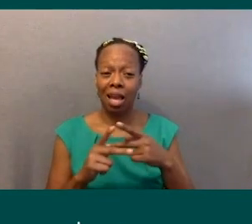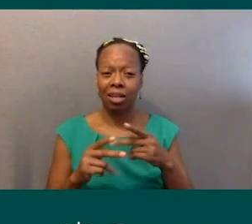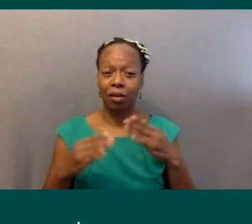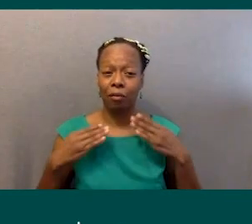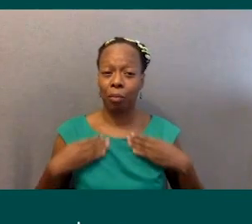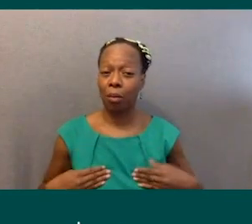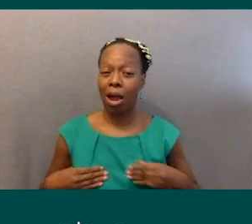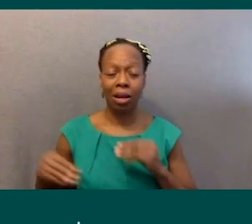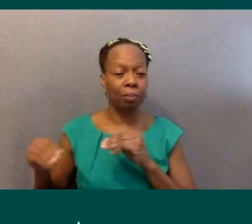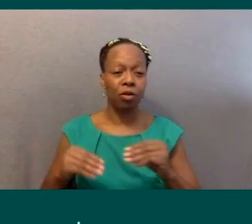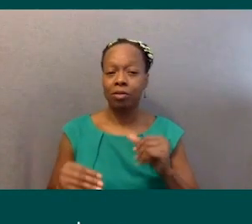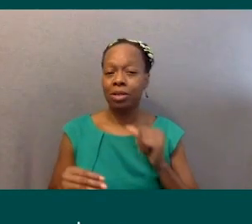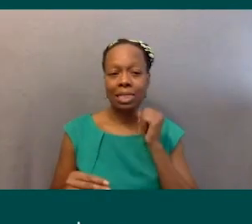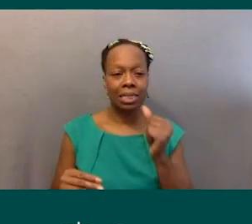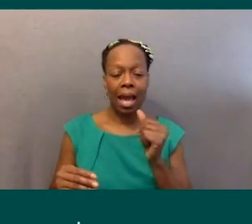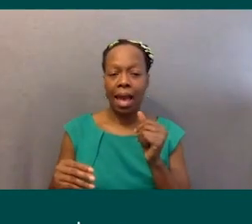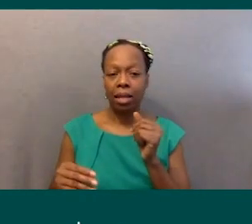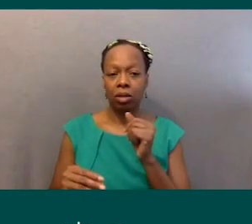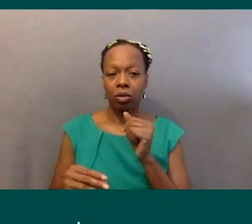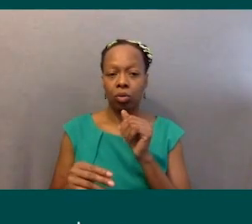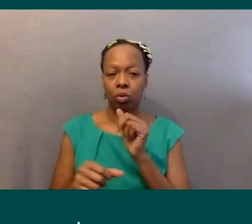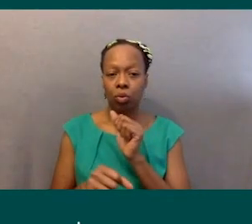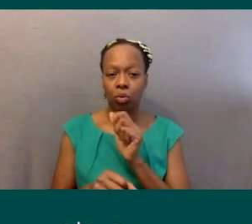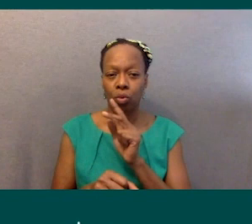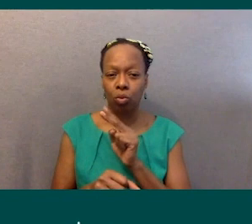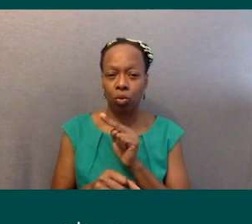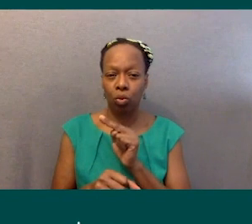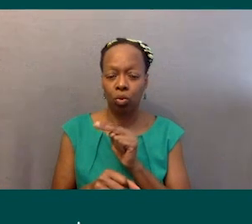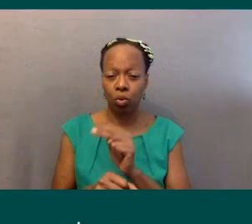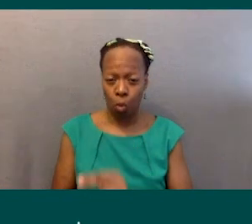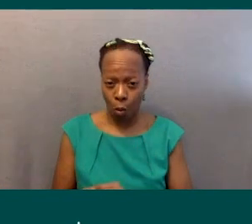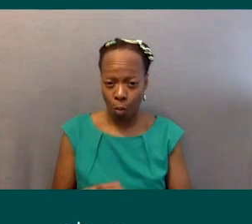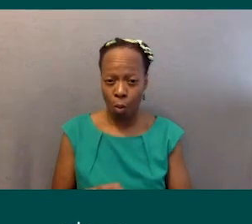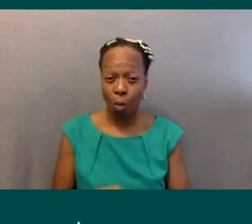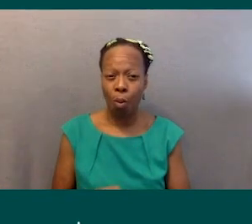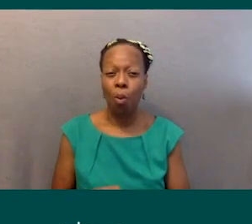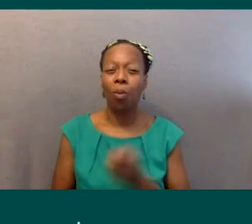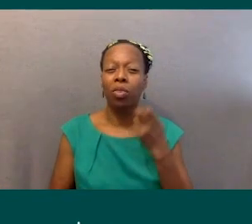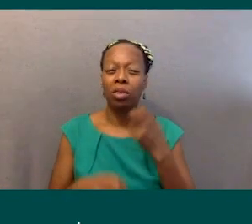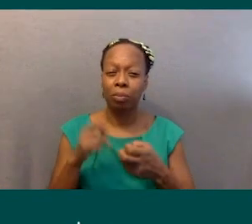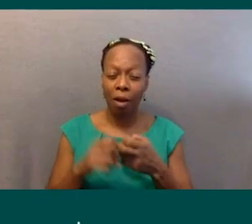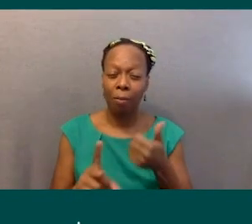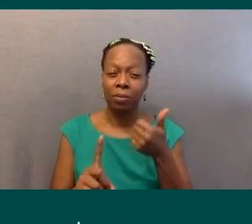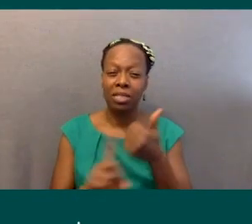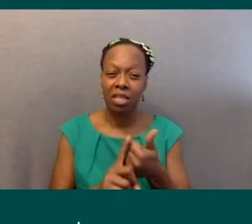is not a usual movement problem, right? It comes and goes, that's why that question came up?